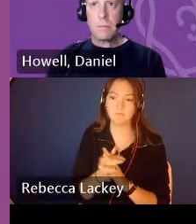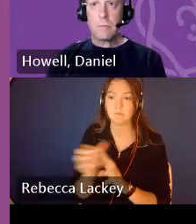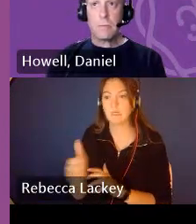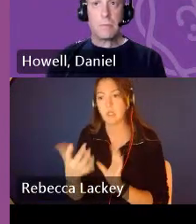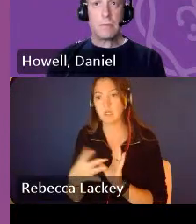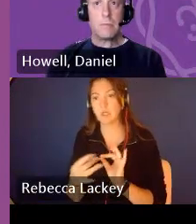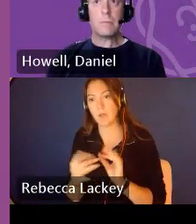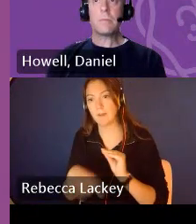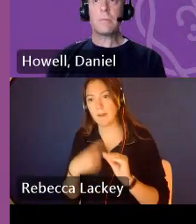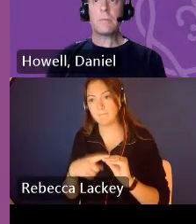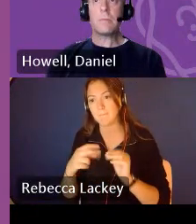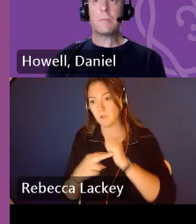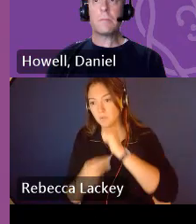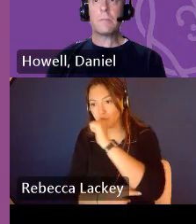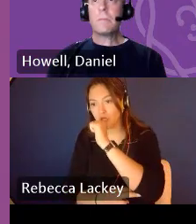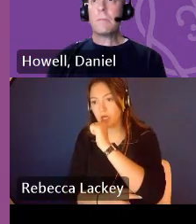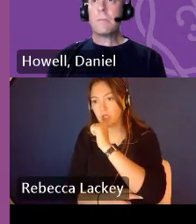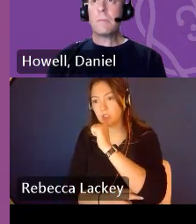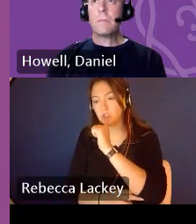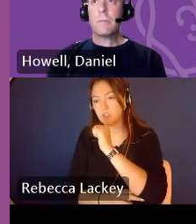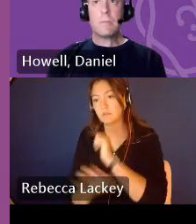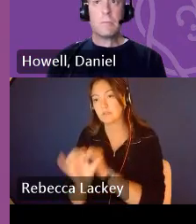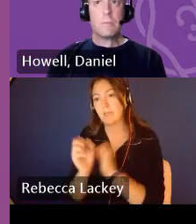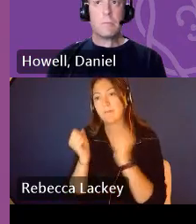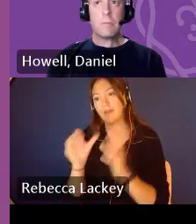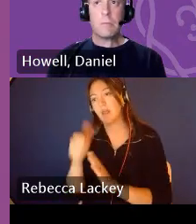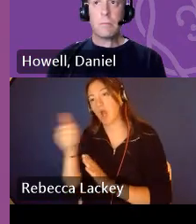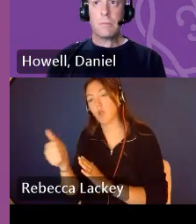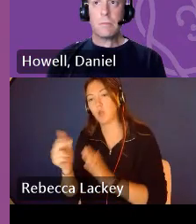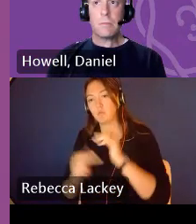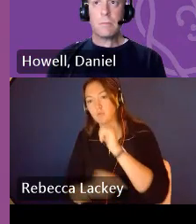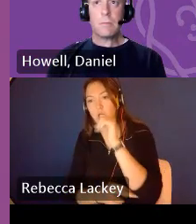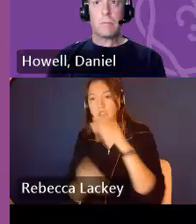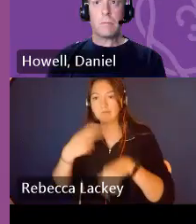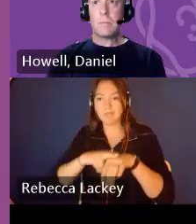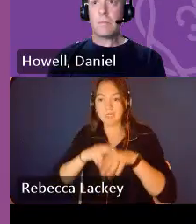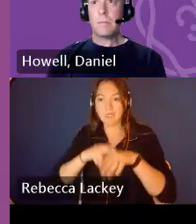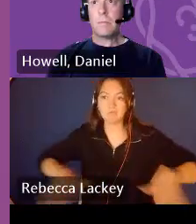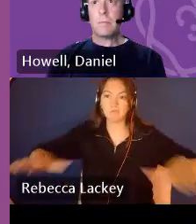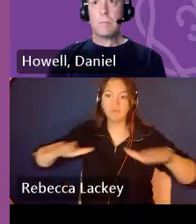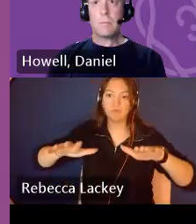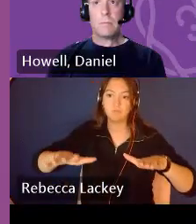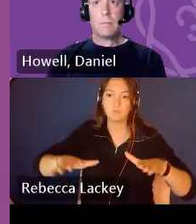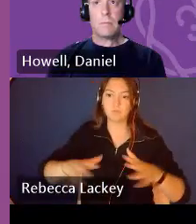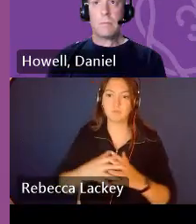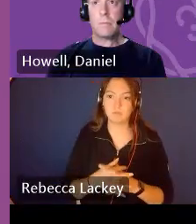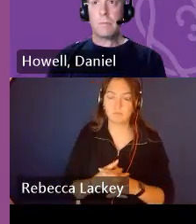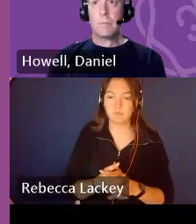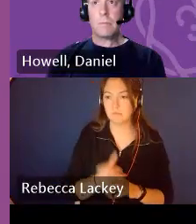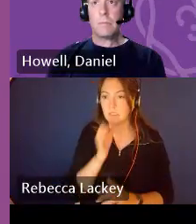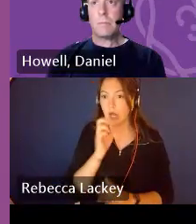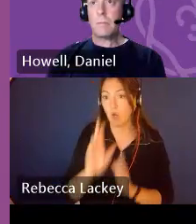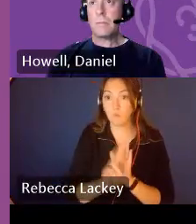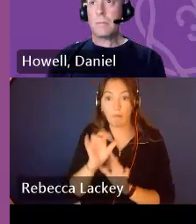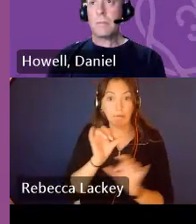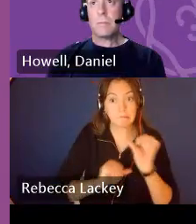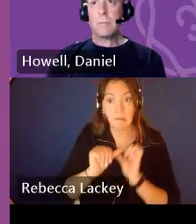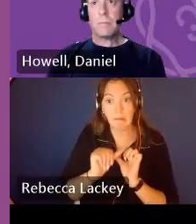uh about the bridge. It's like many other bridges nationwide. Not rocket science here to draw plans.